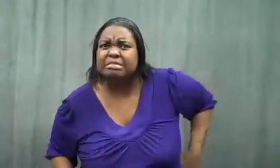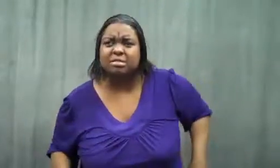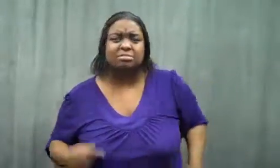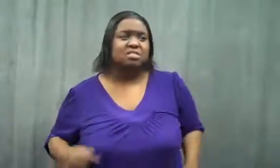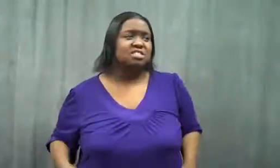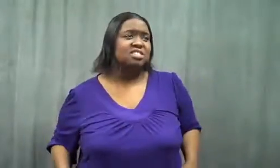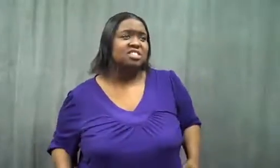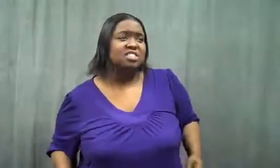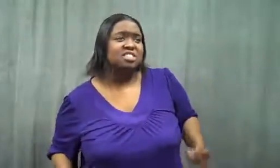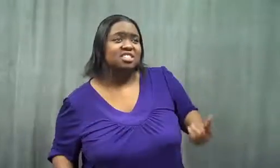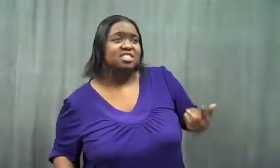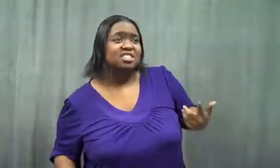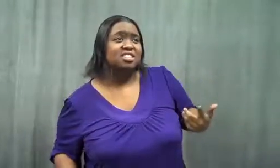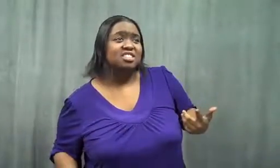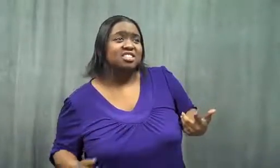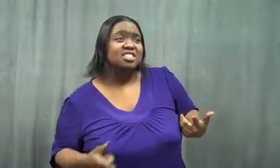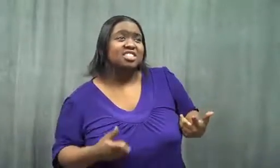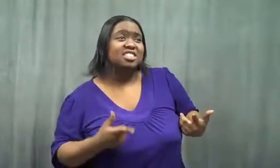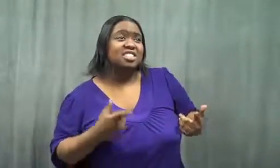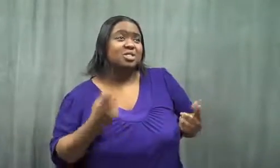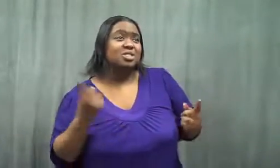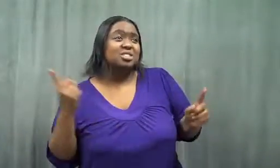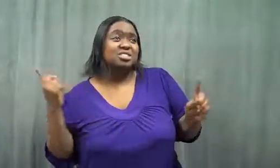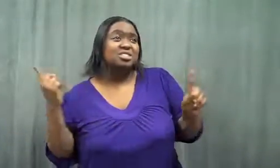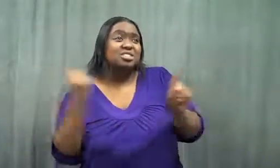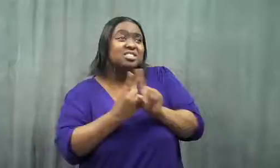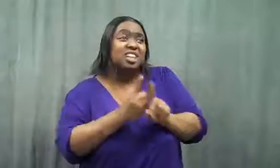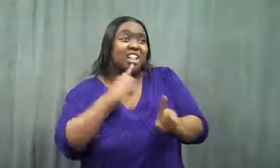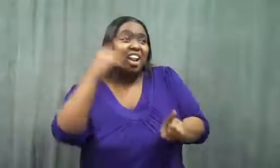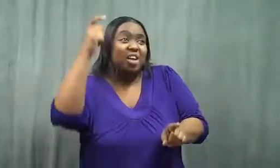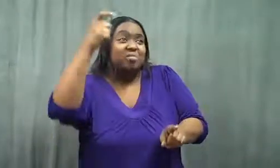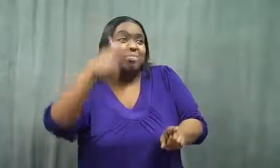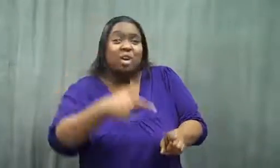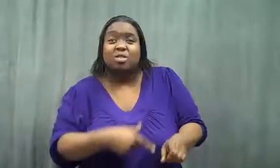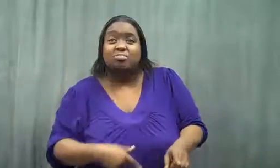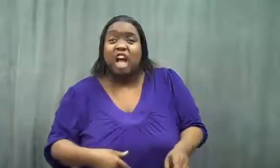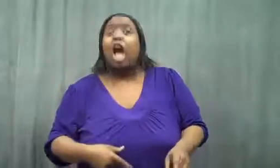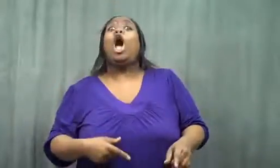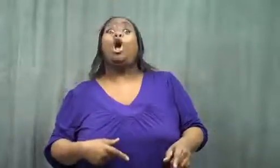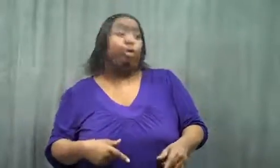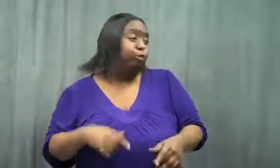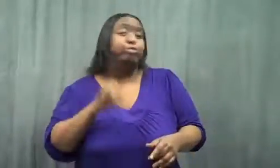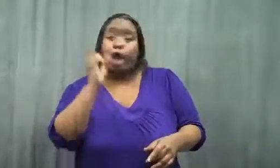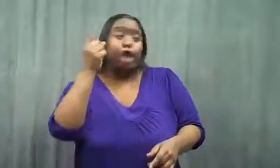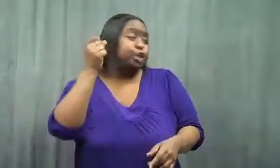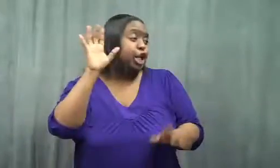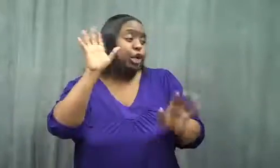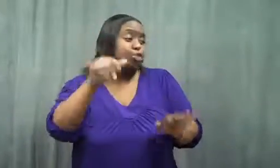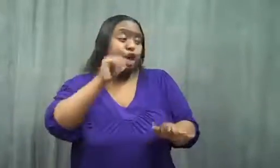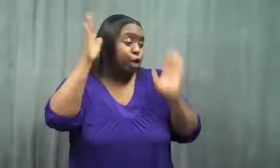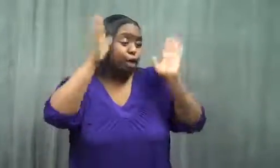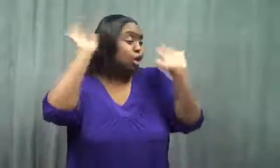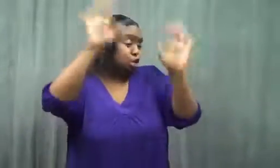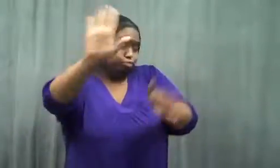I told her, "She walked into a light pole." She said, "Oh, well then that's her problem."